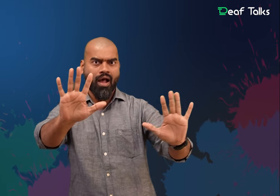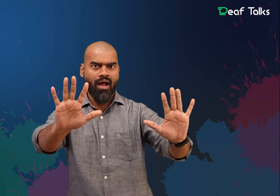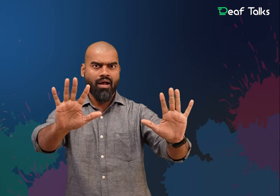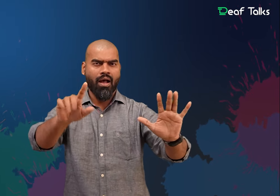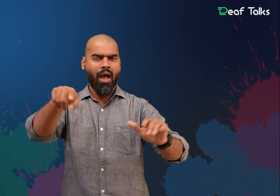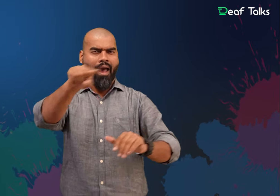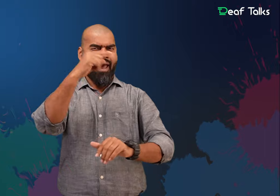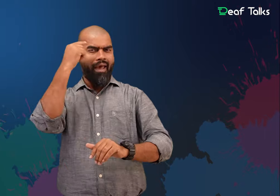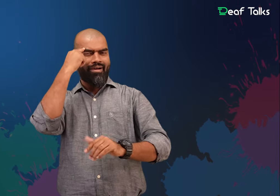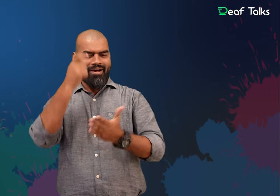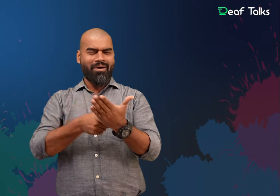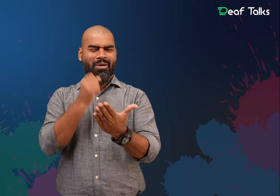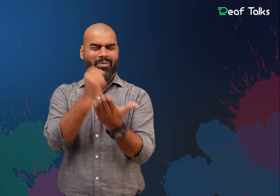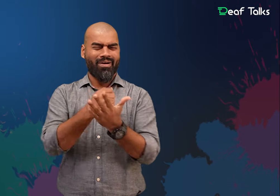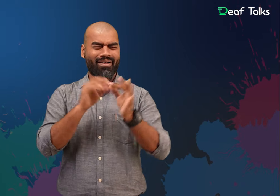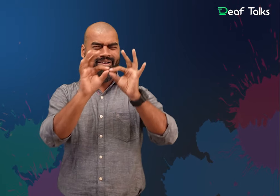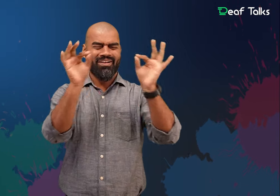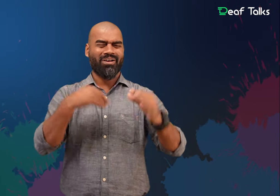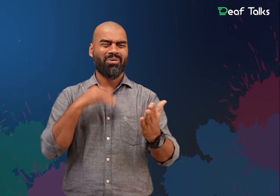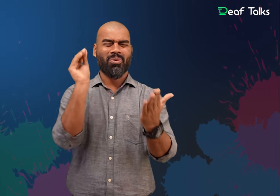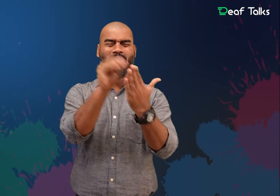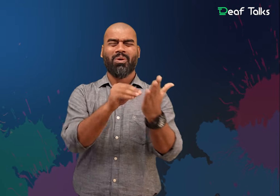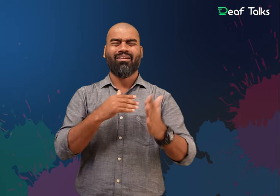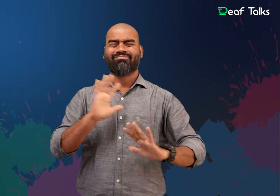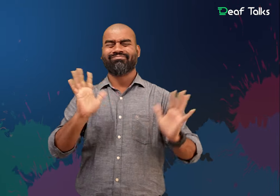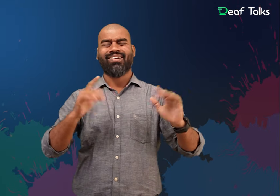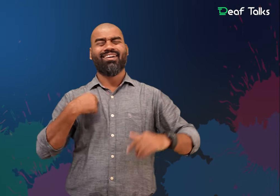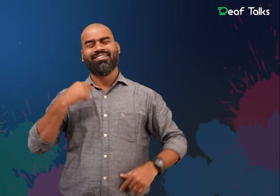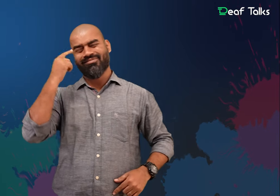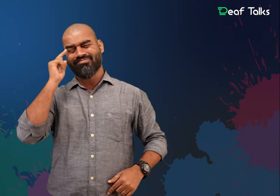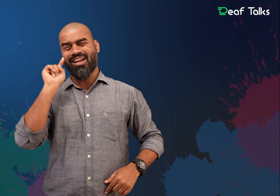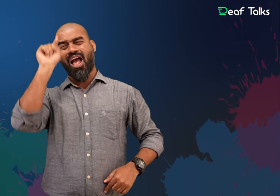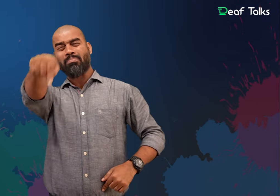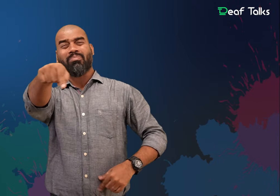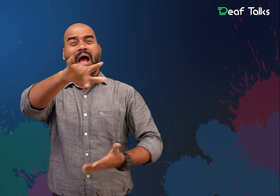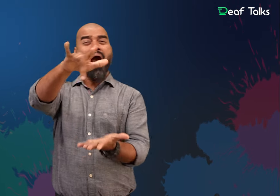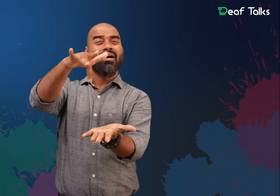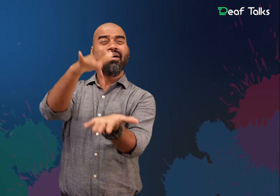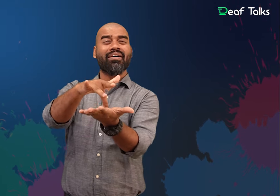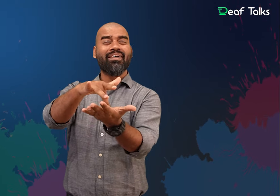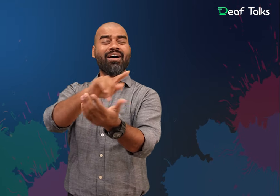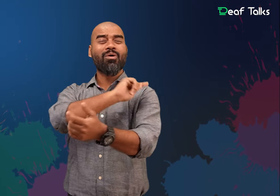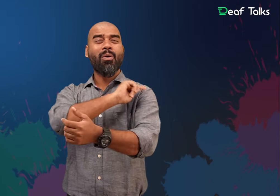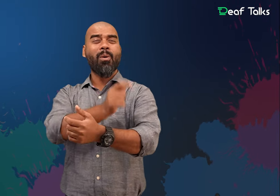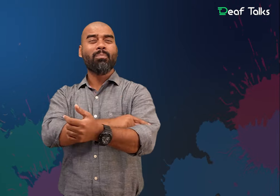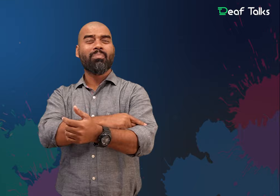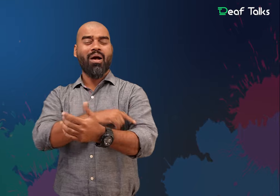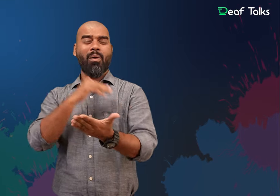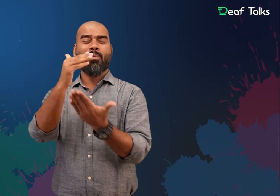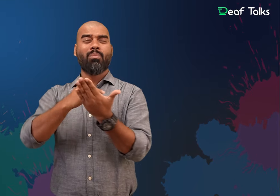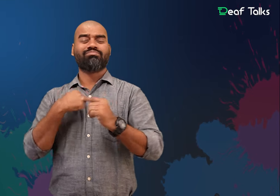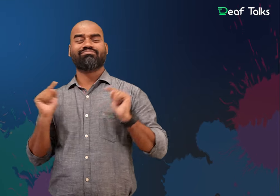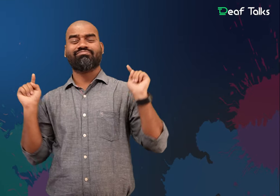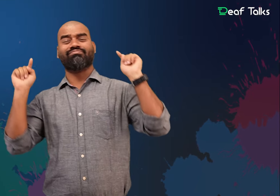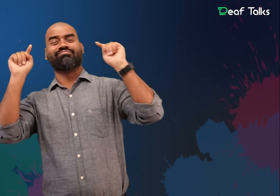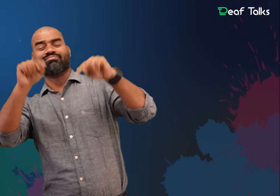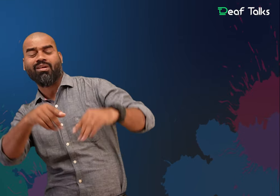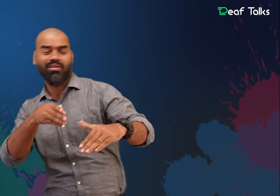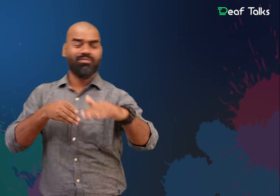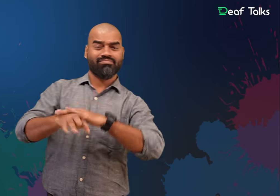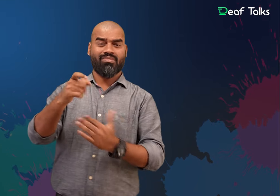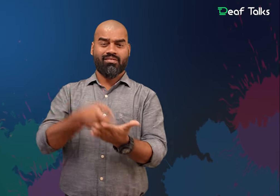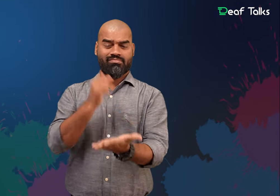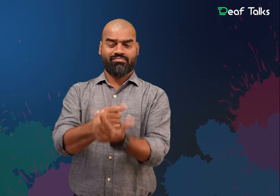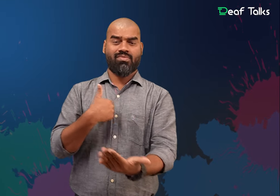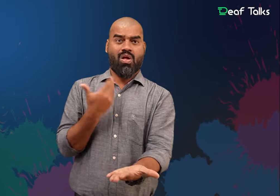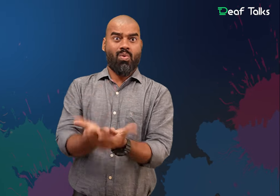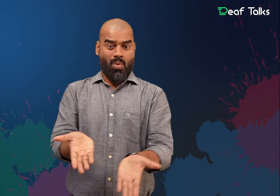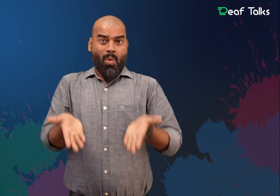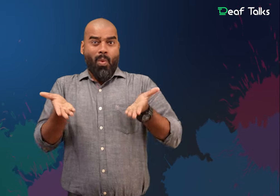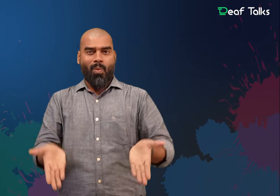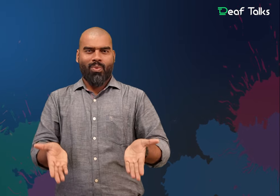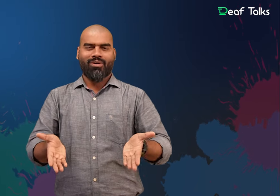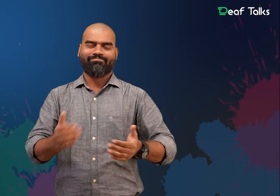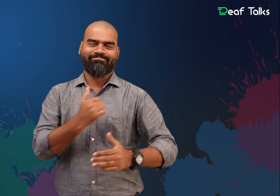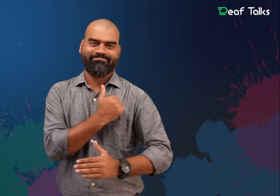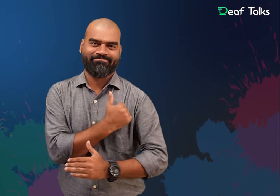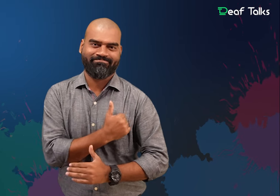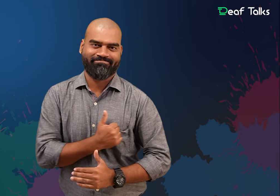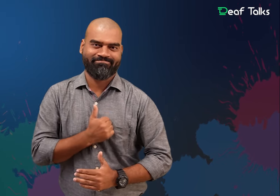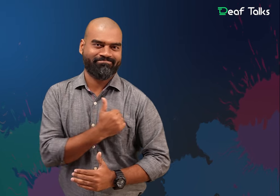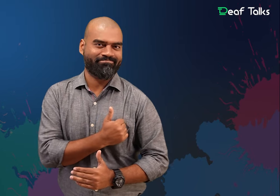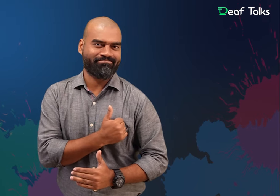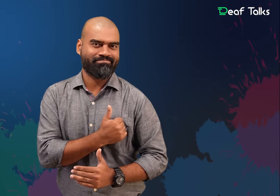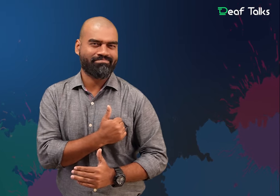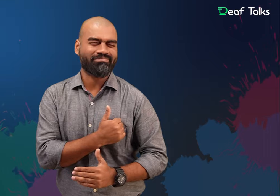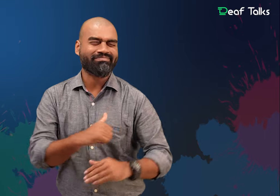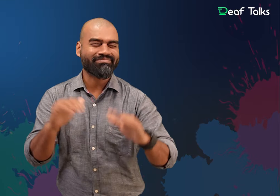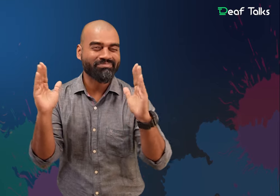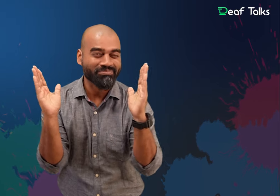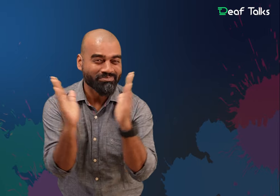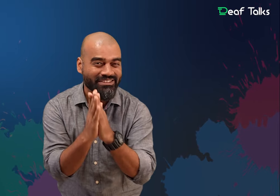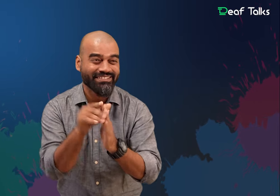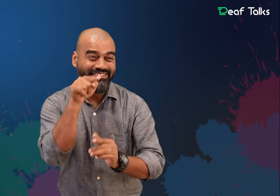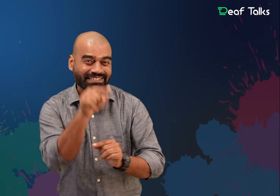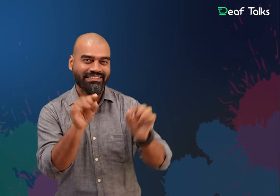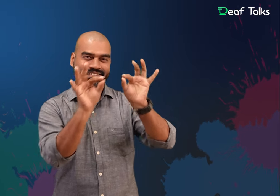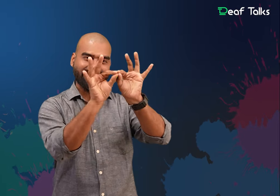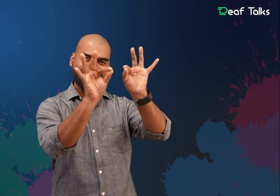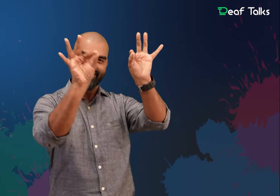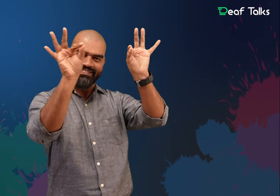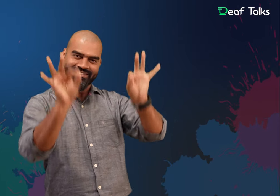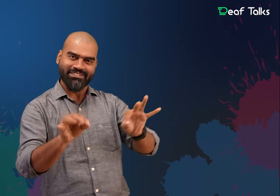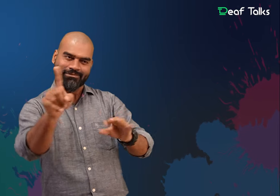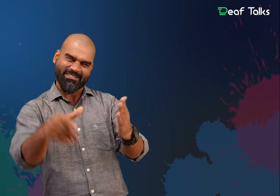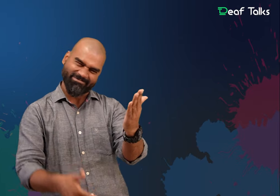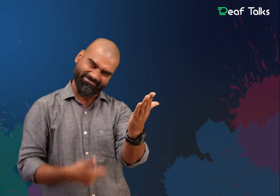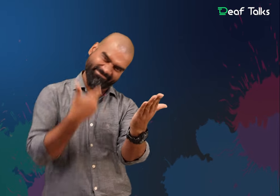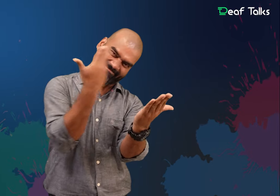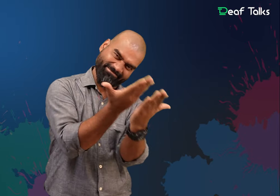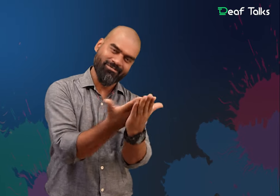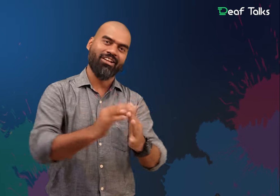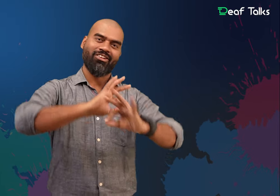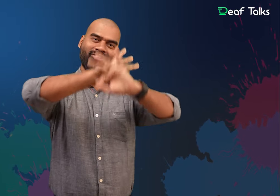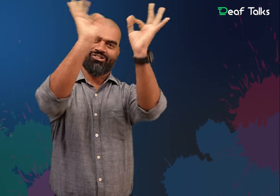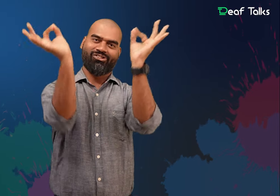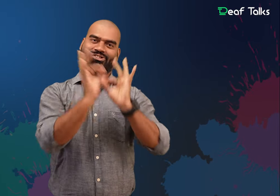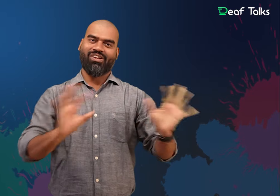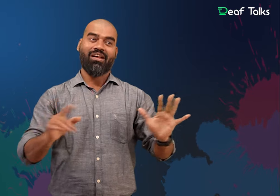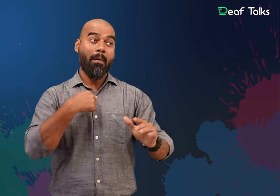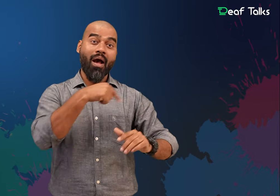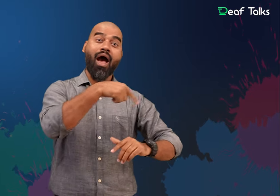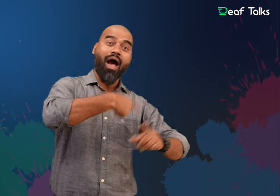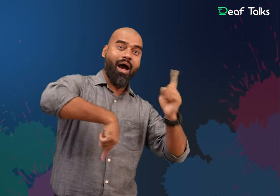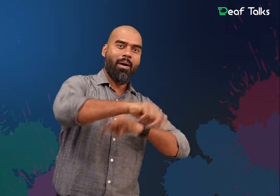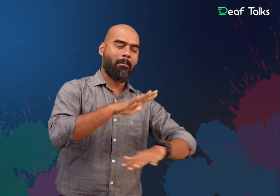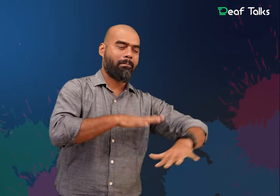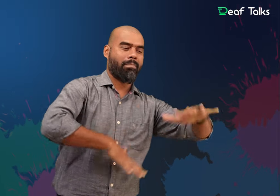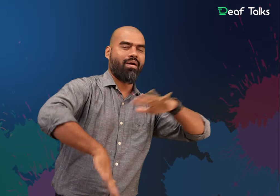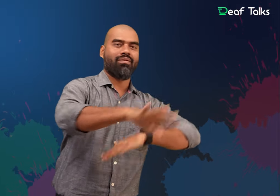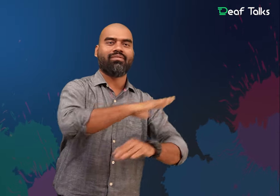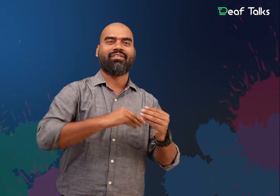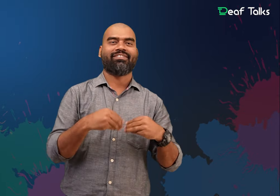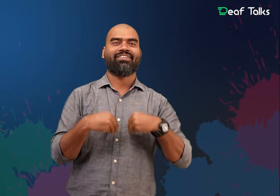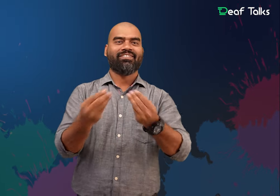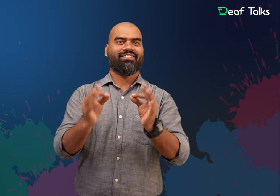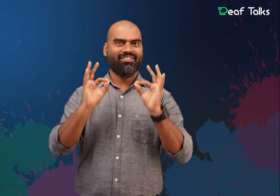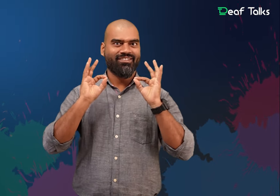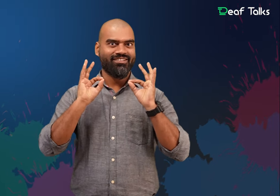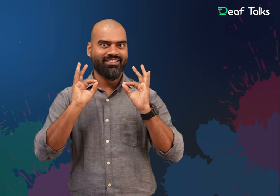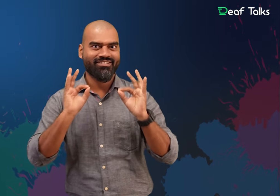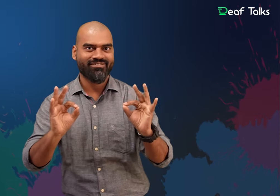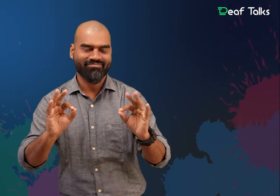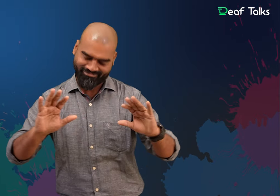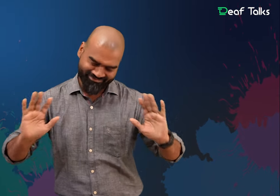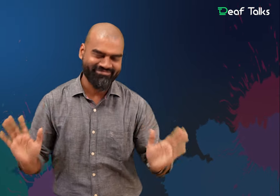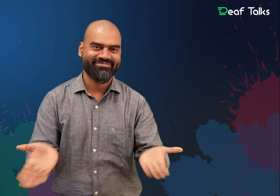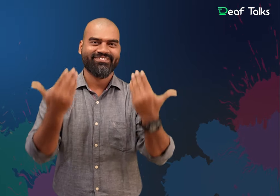No On-Site Registration: Please complete the Google Form to secure your spot—no registration will be available at the venue.